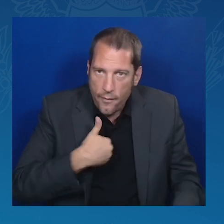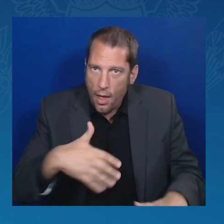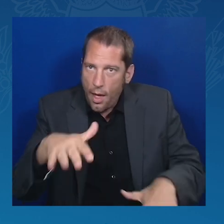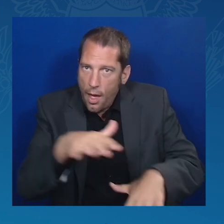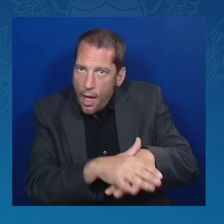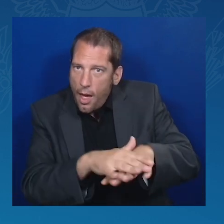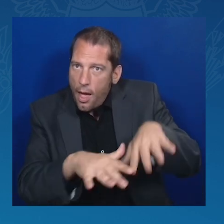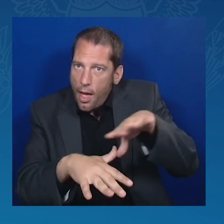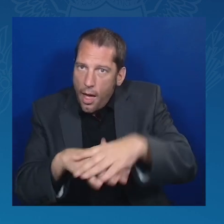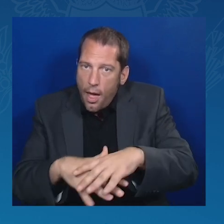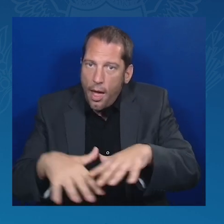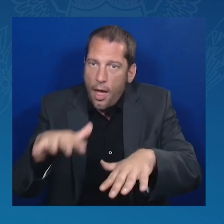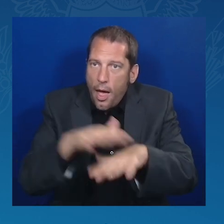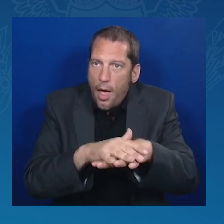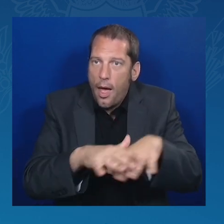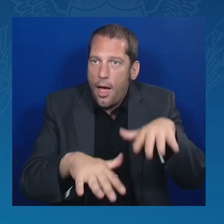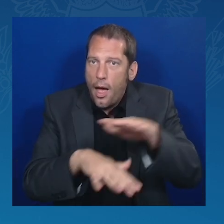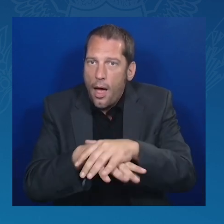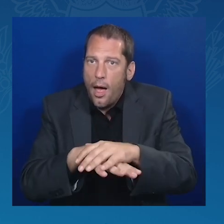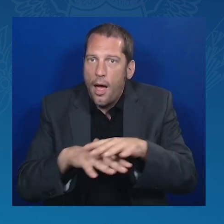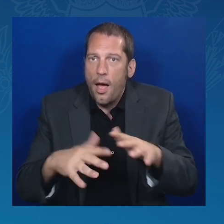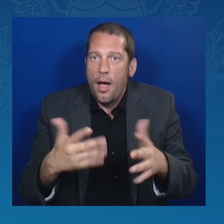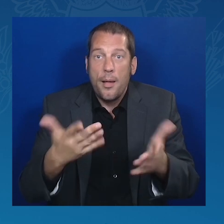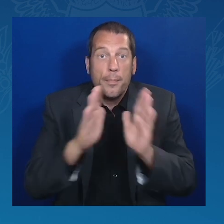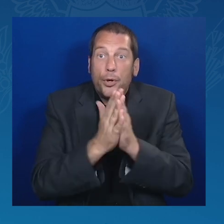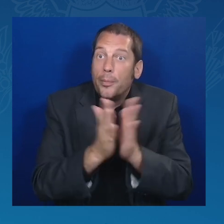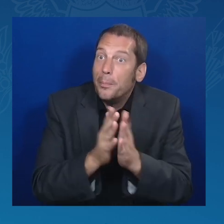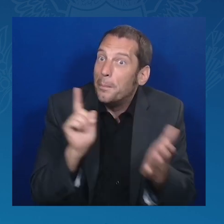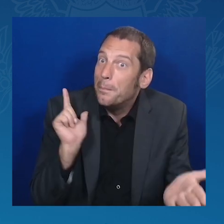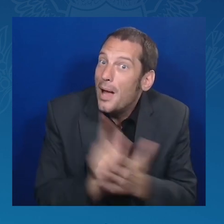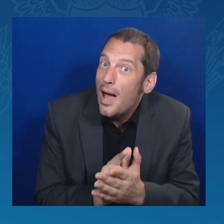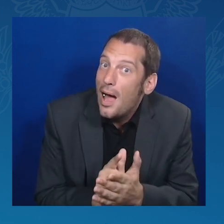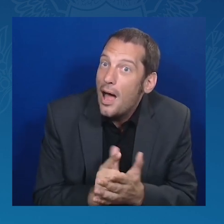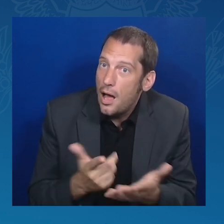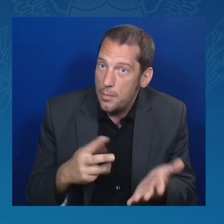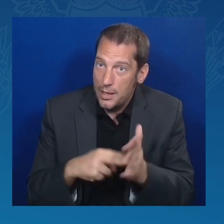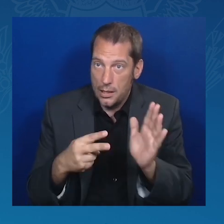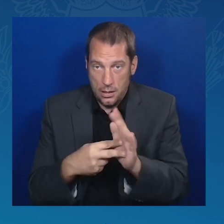So in these moments, we should also see the intersections